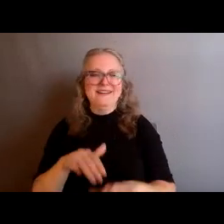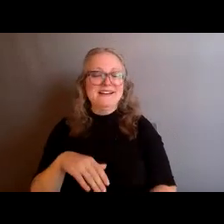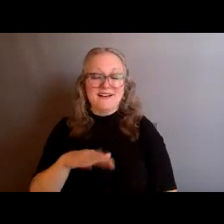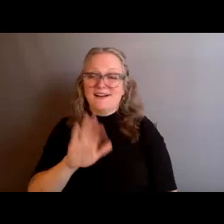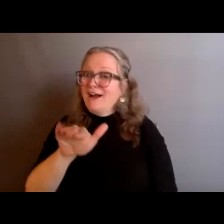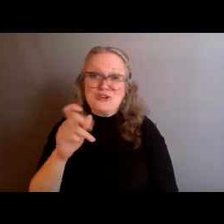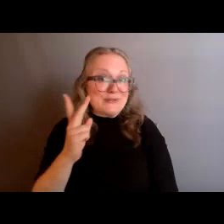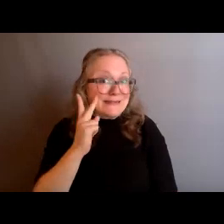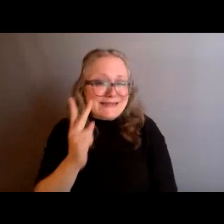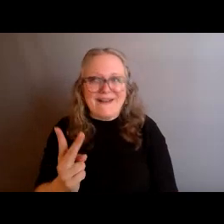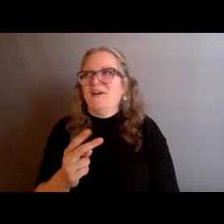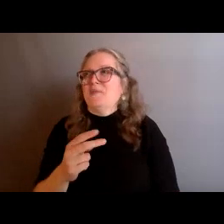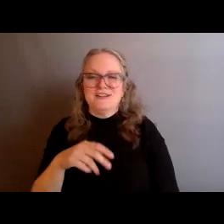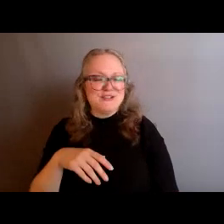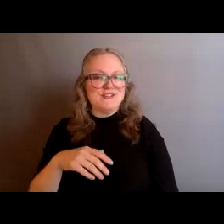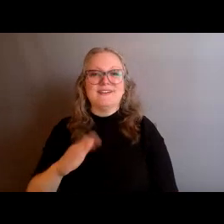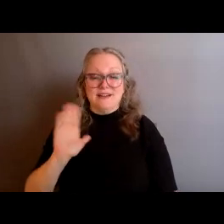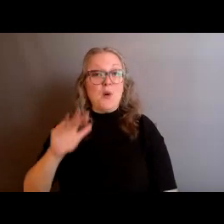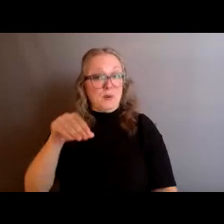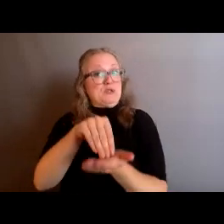You should have seen us as students trying to figure all that out.